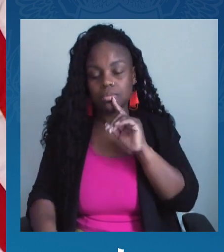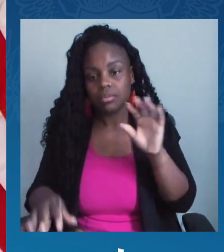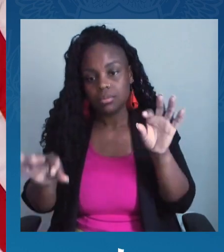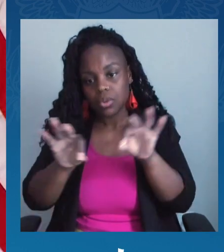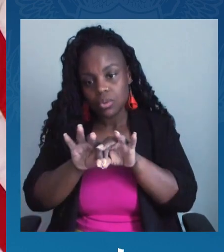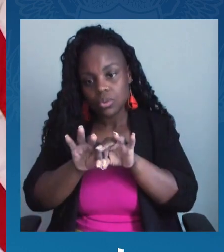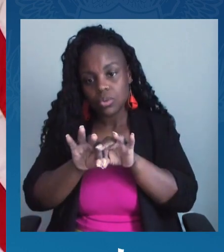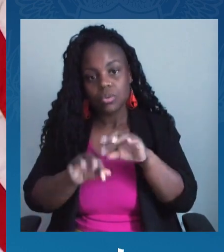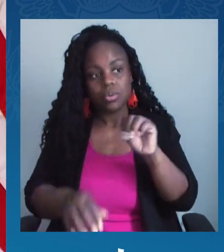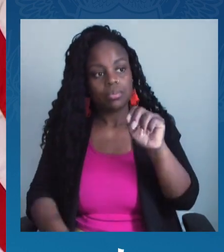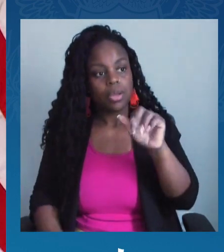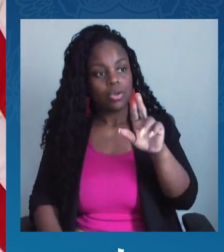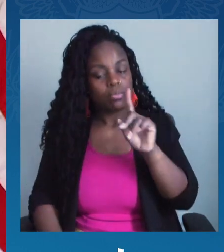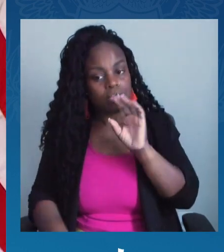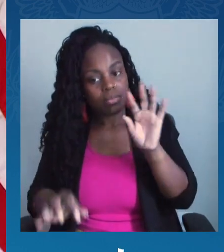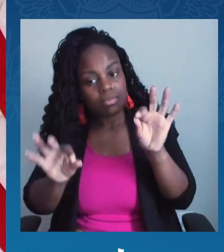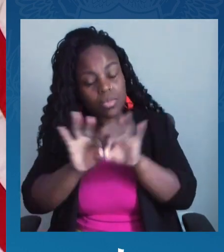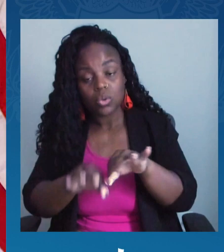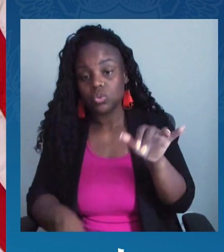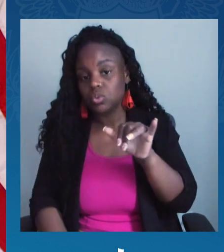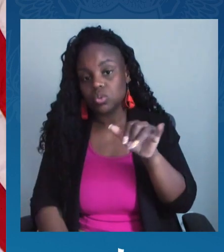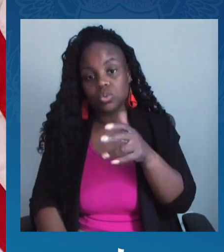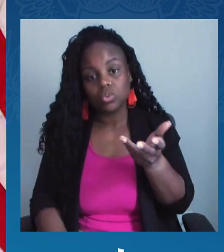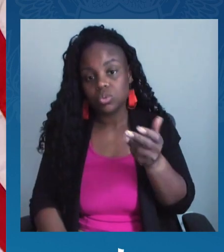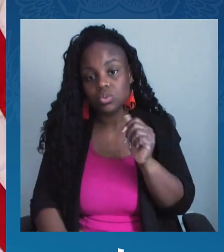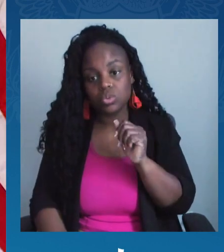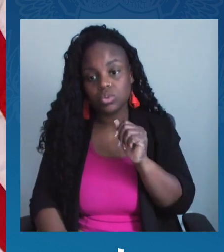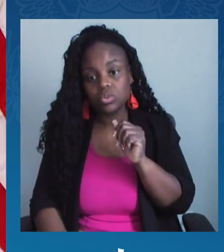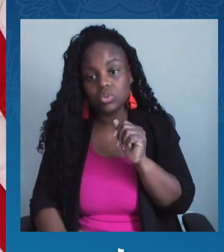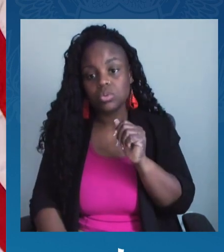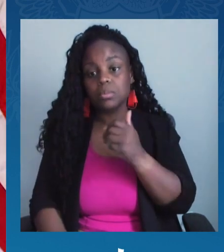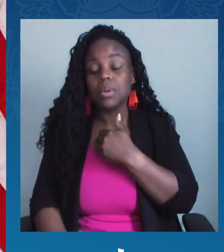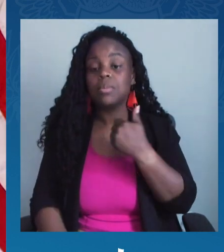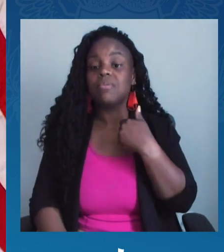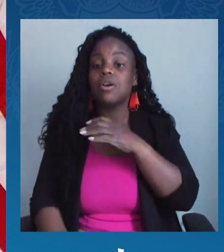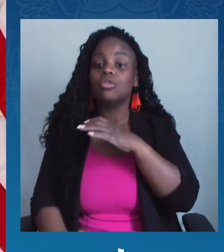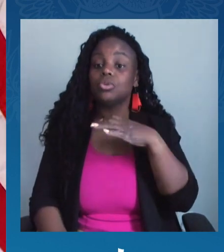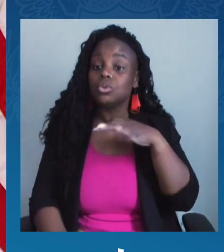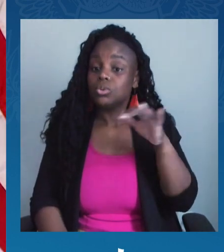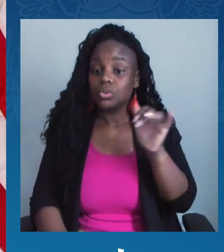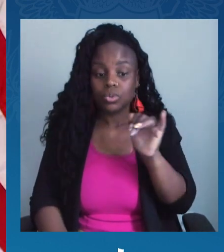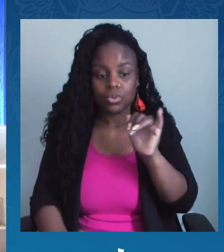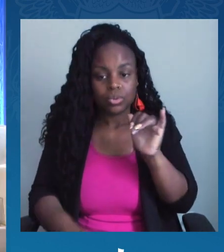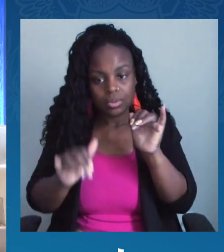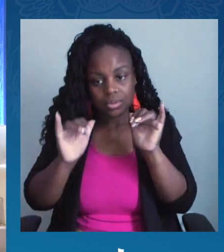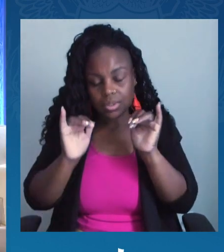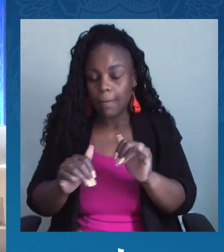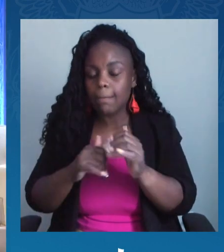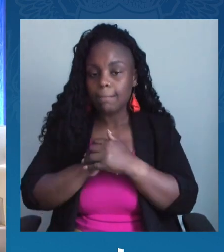Not to mention who are the members of Congress. There's so much at stake. Mayor Woodfin: It truly is.